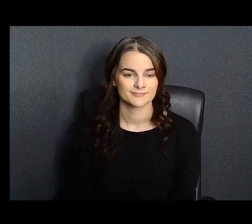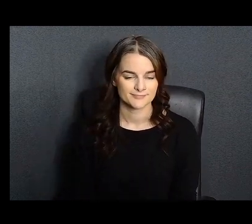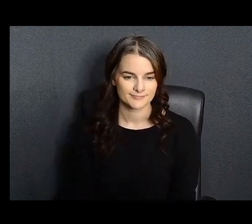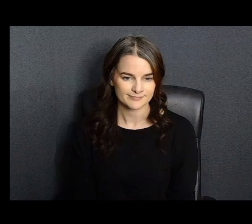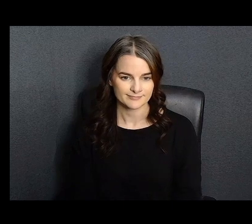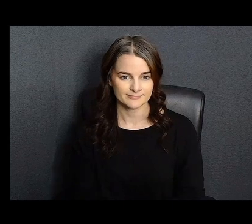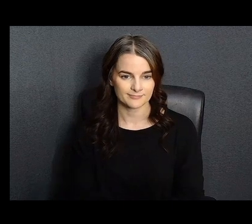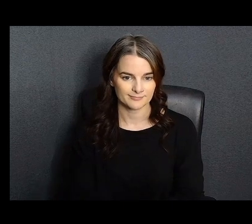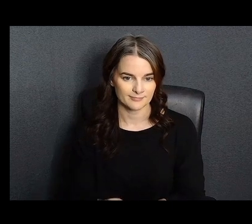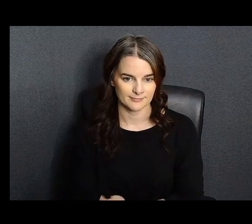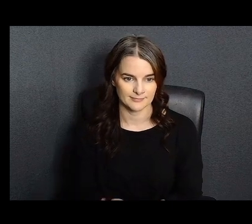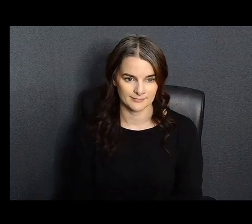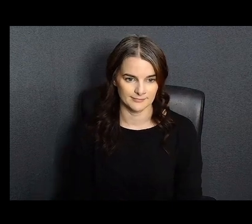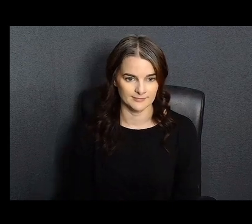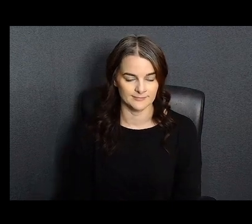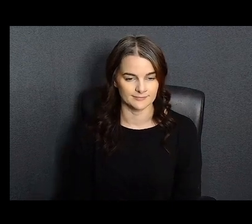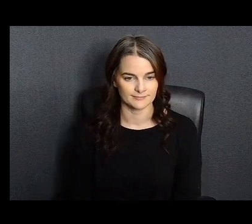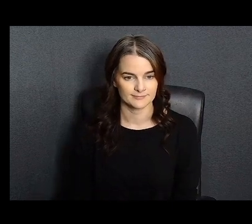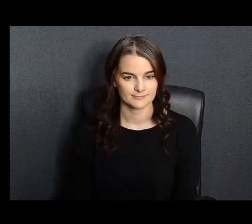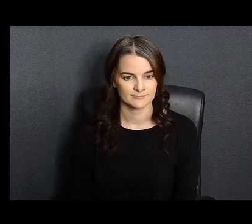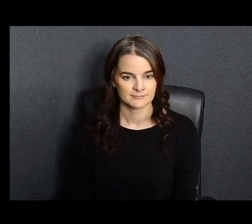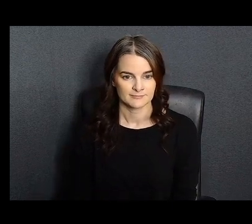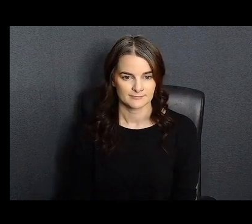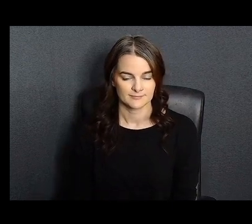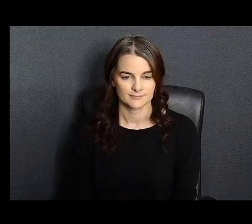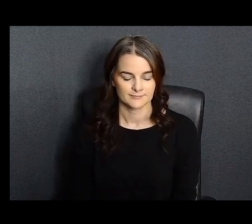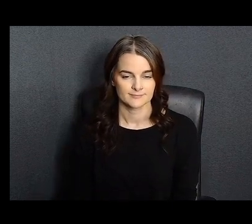So the first app that we're going to take a peek at once